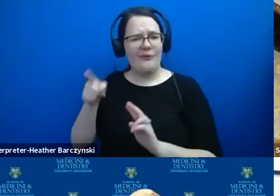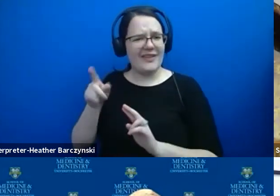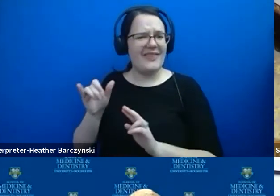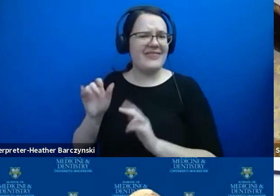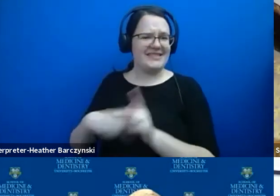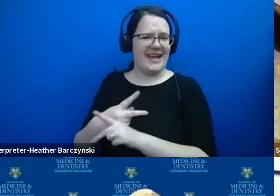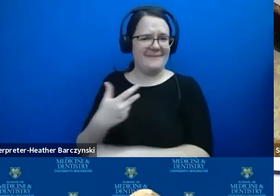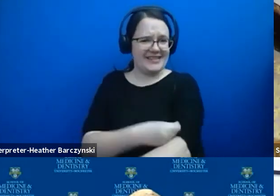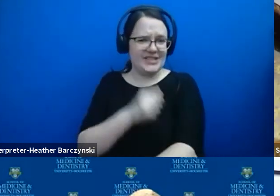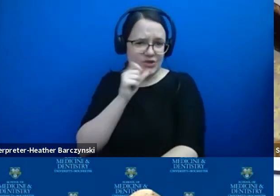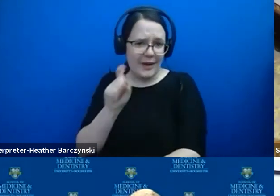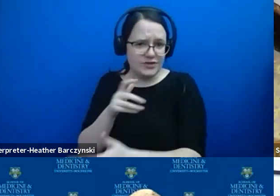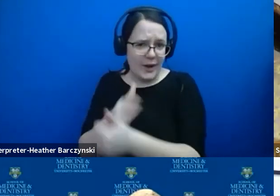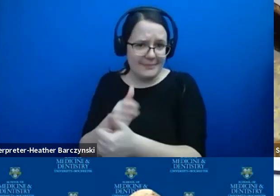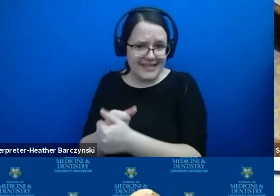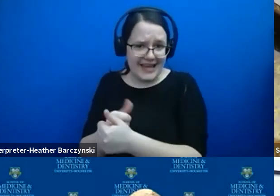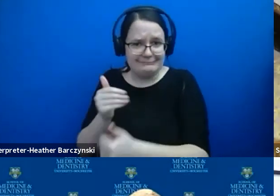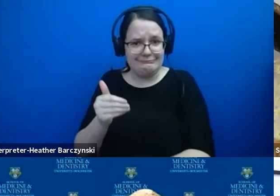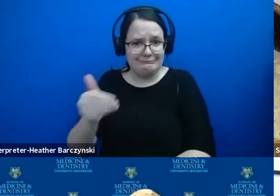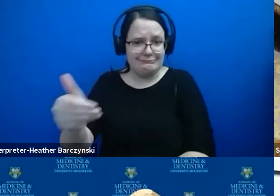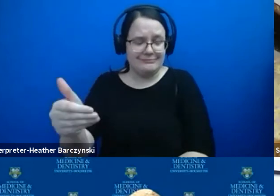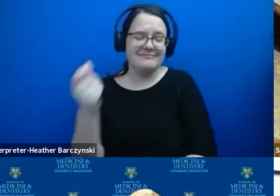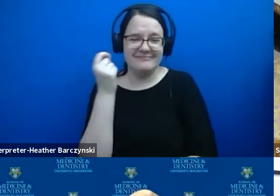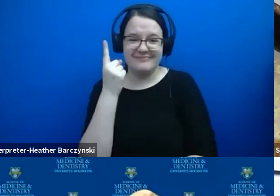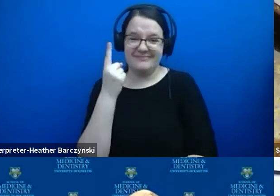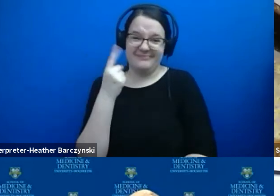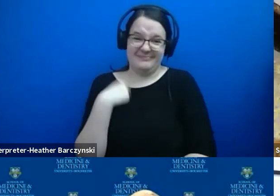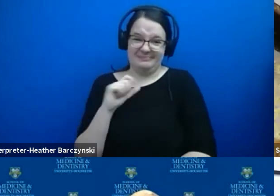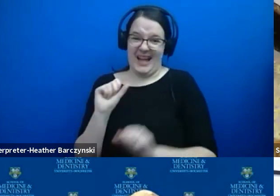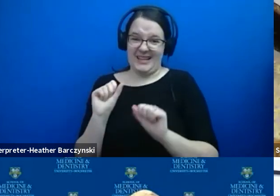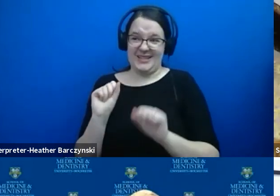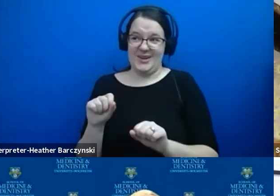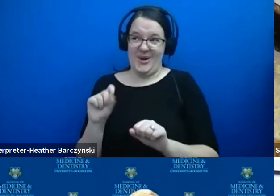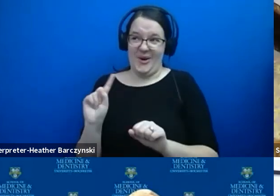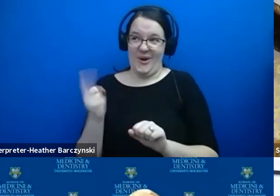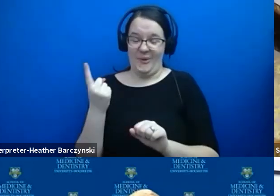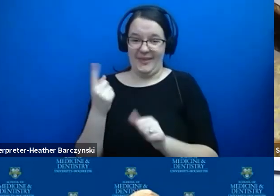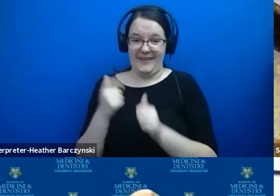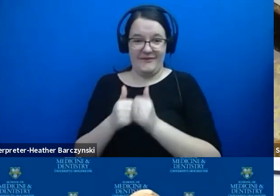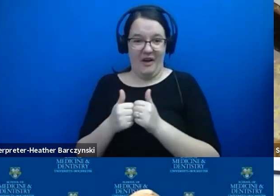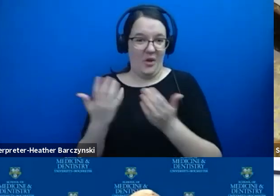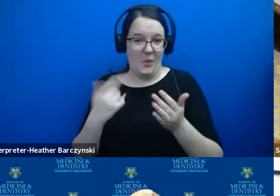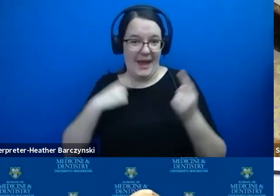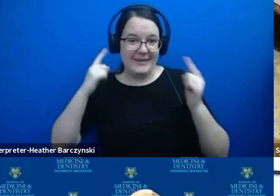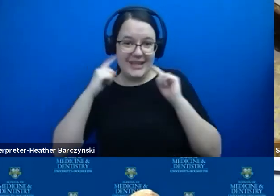but i'm i'm only going by sort of what i'm hearing a little bit of reading and not much hard data